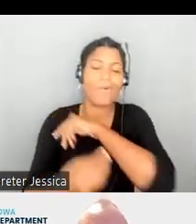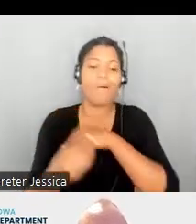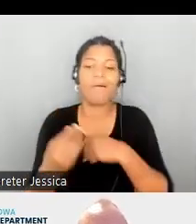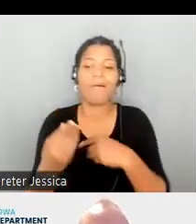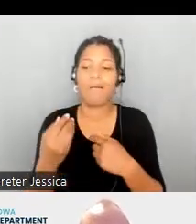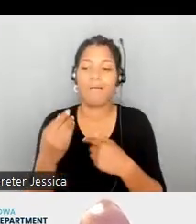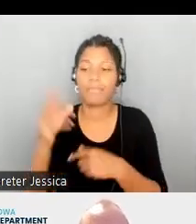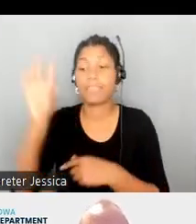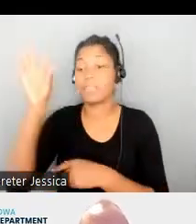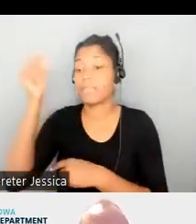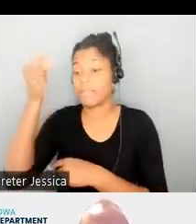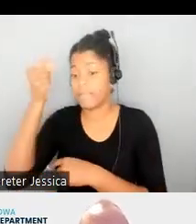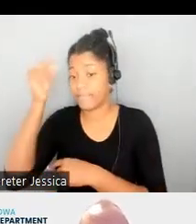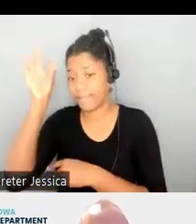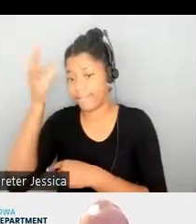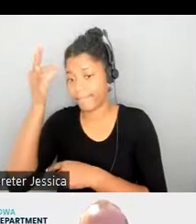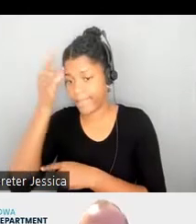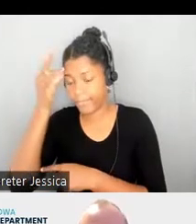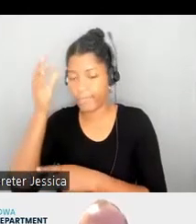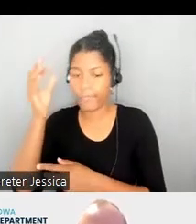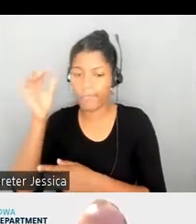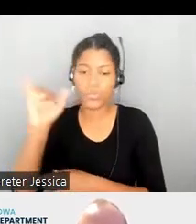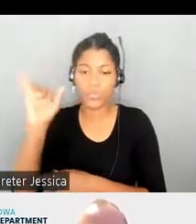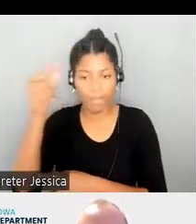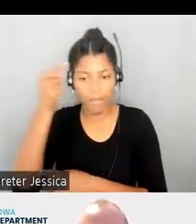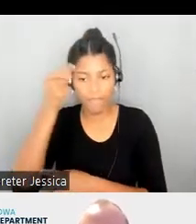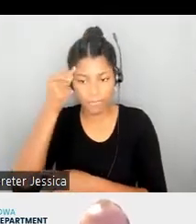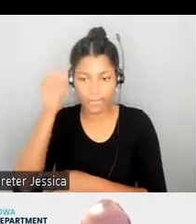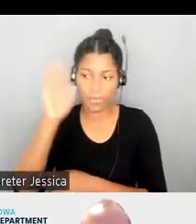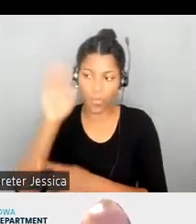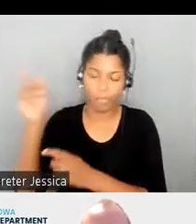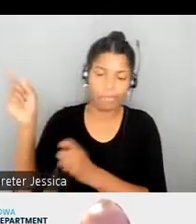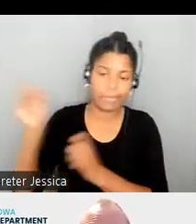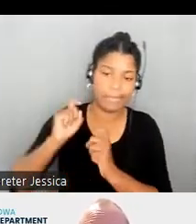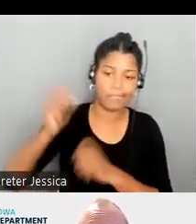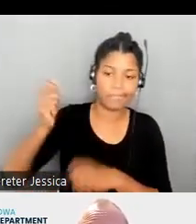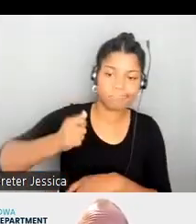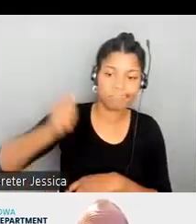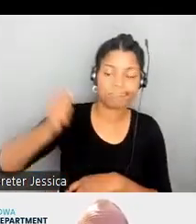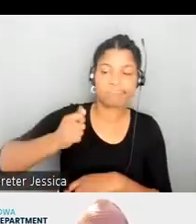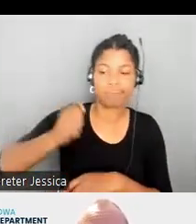We also have what are called Elderly Services dollars, which is the state matching funding